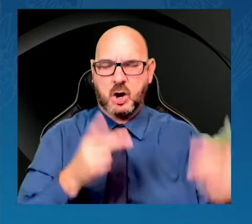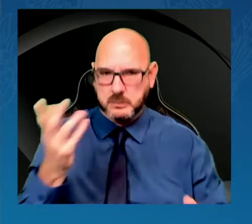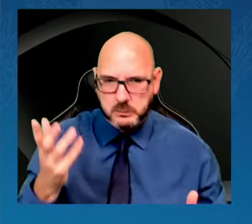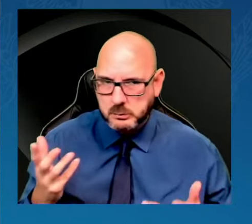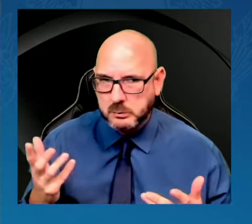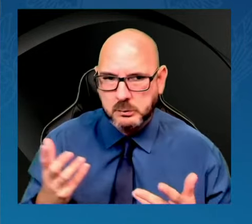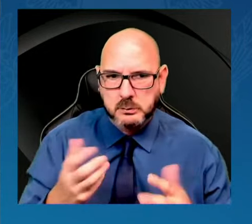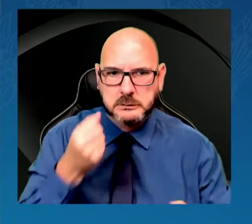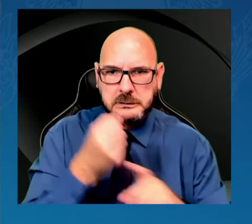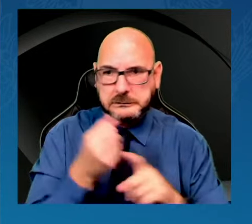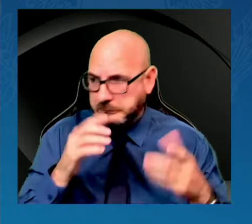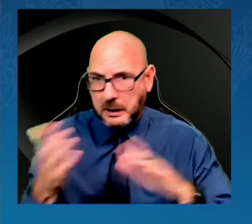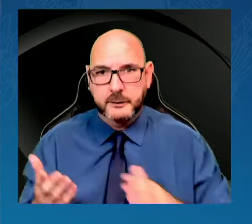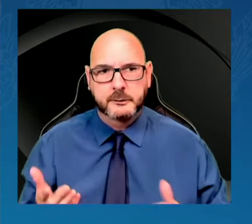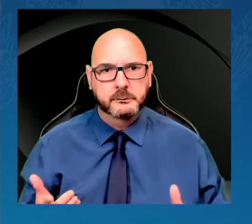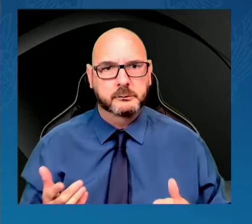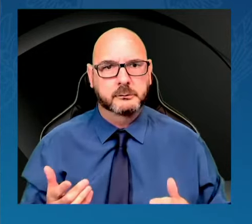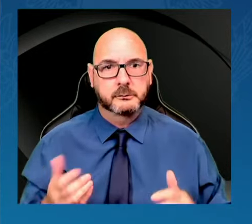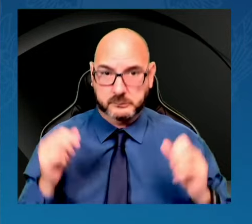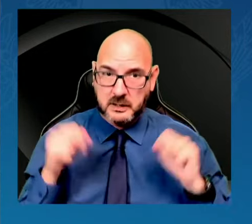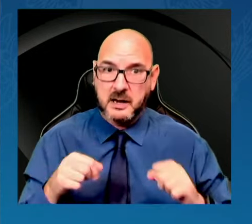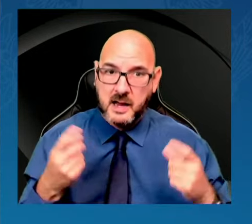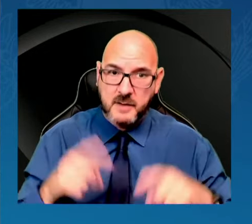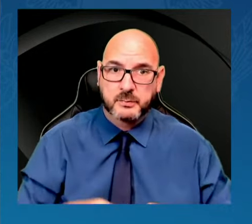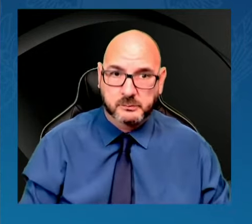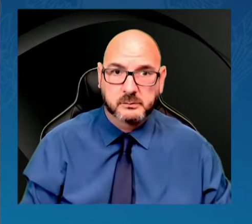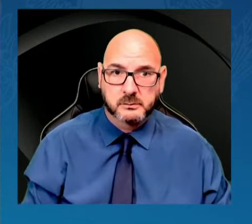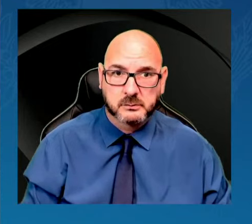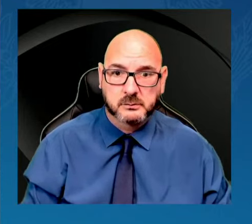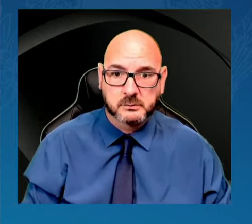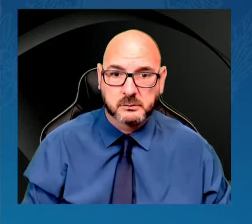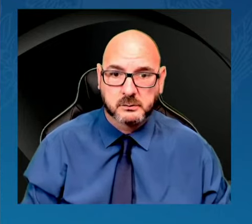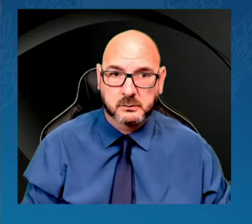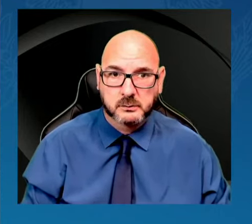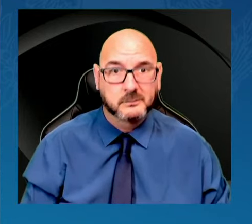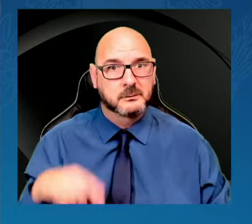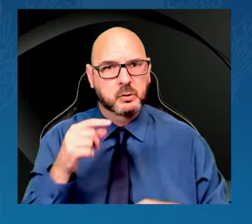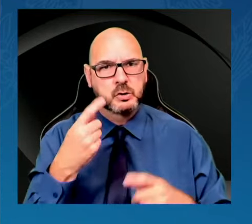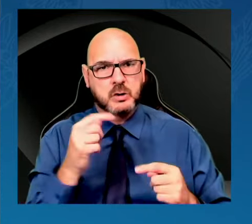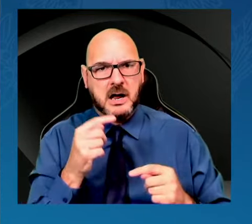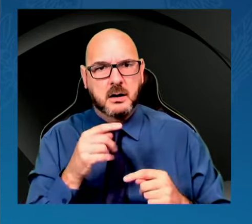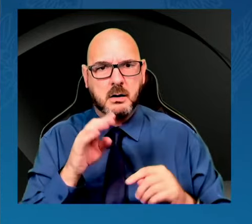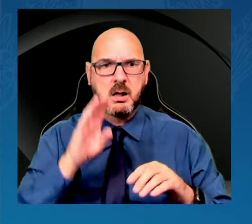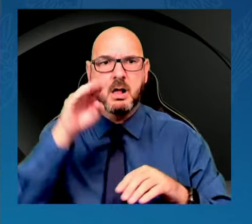navigating through sporadic weather patterns, which can lead to really scary storms.